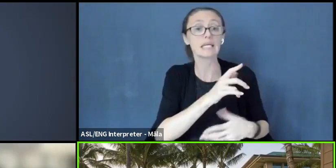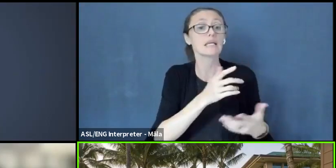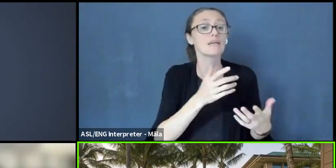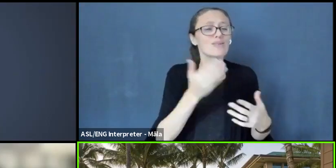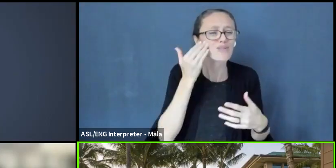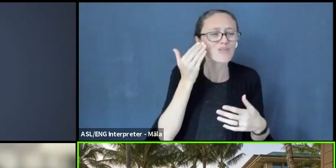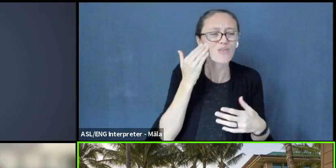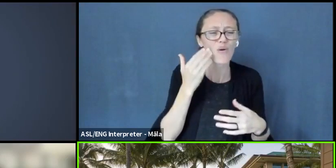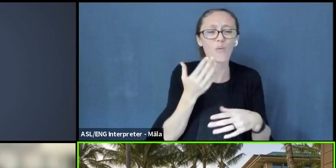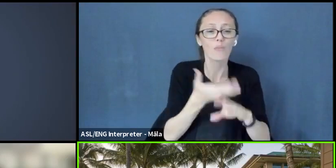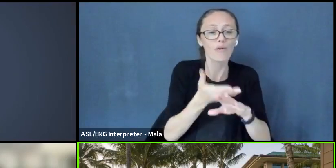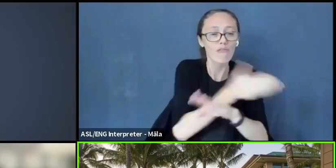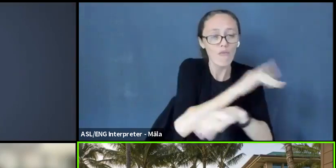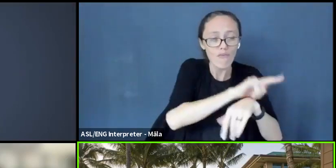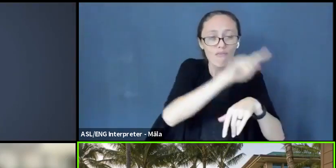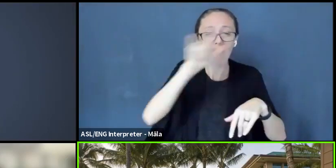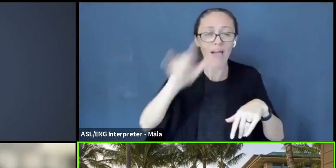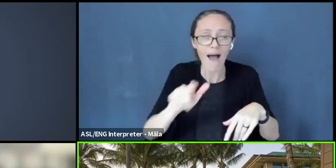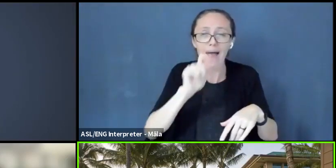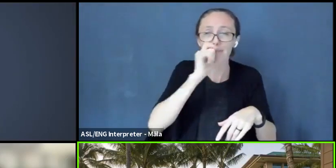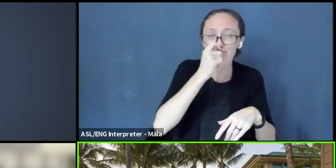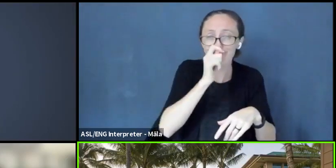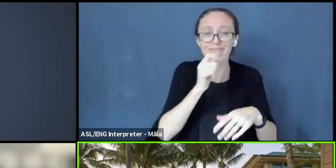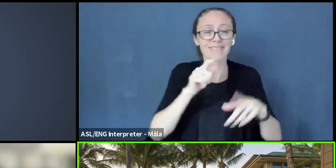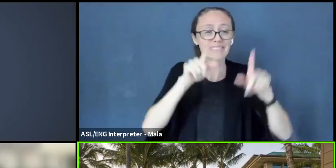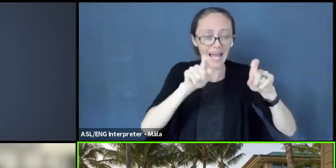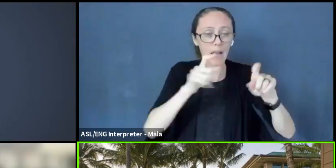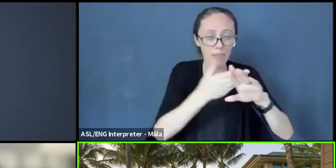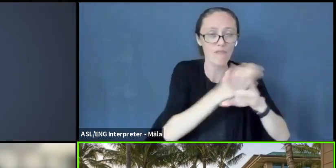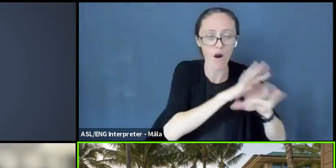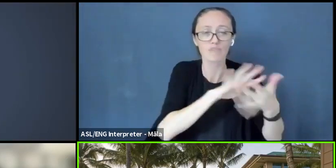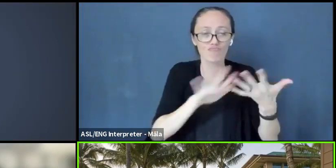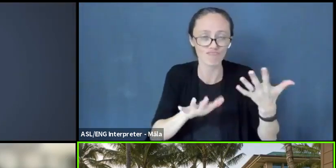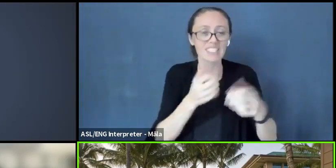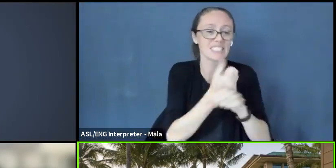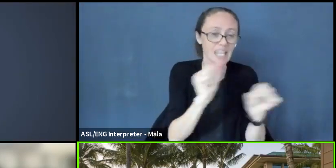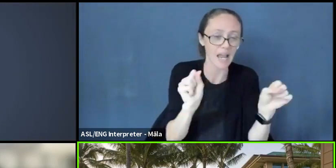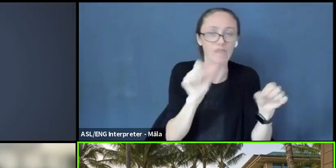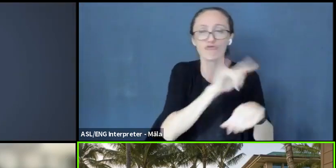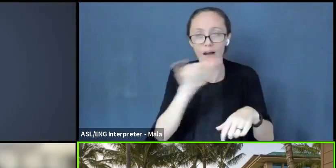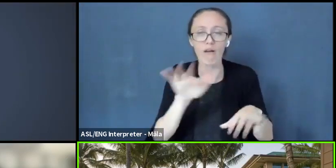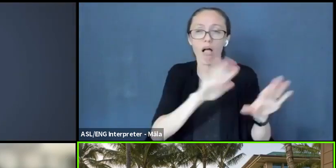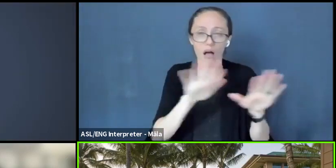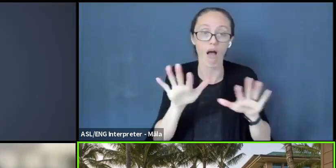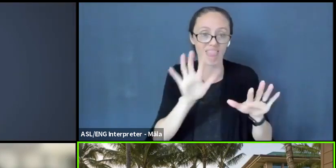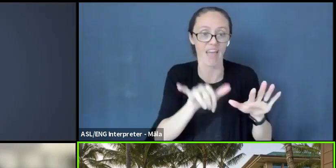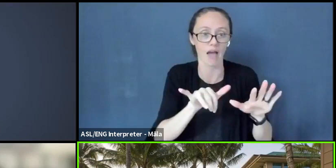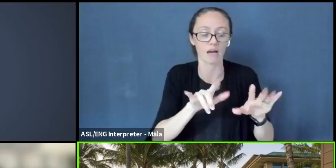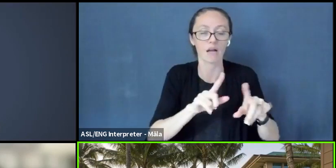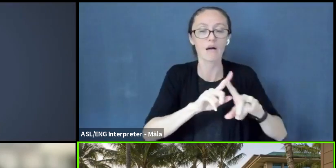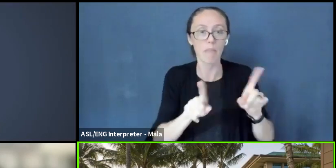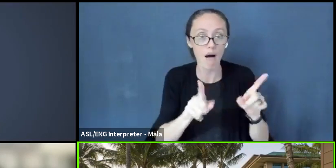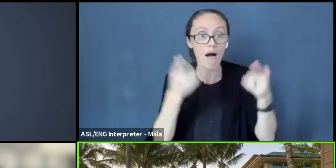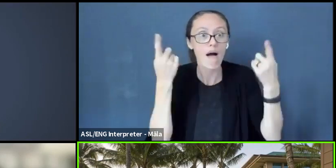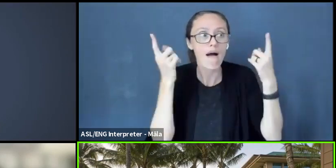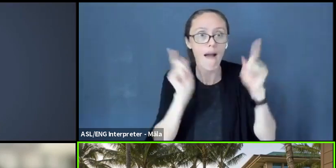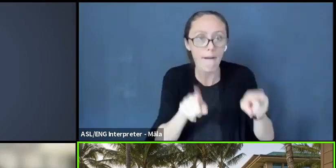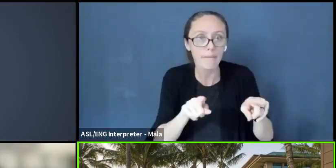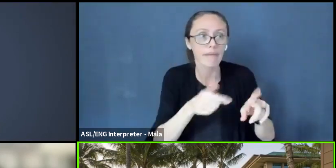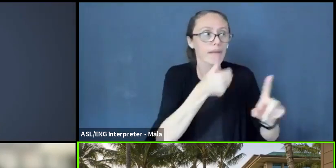But it's timing was such that they were, they became infectious and started to shed the